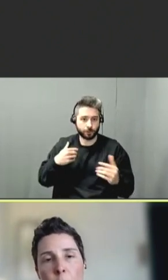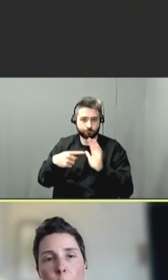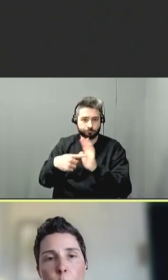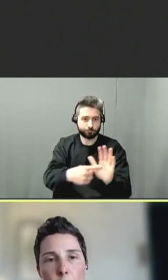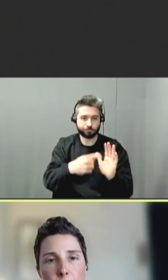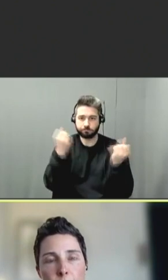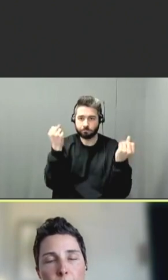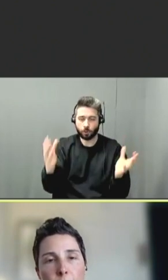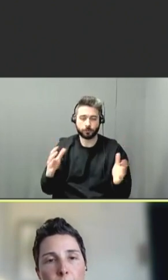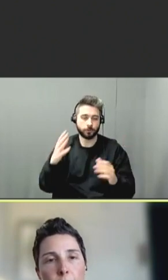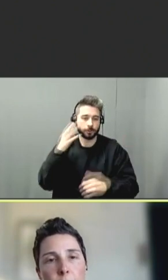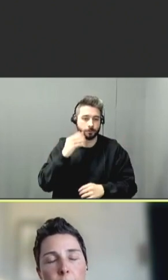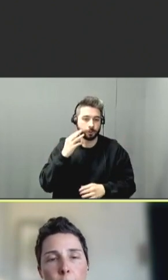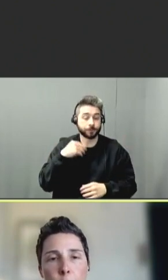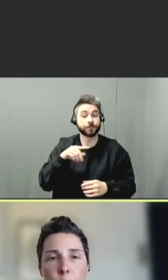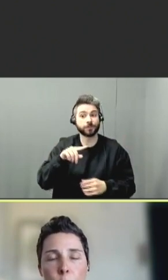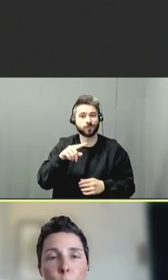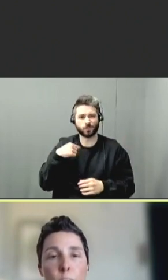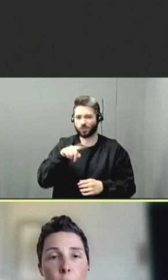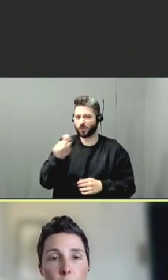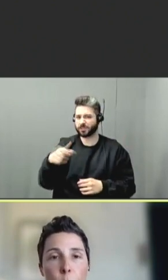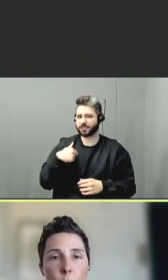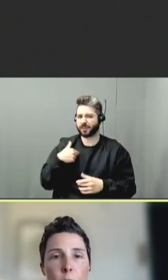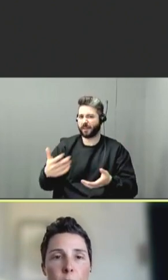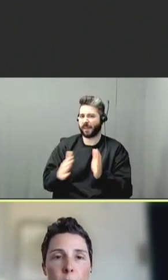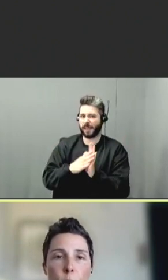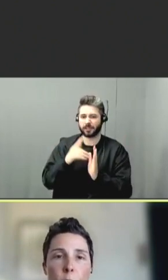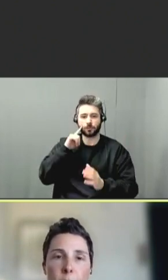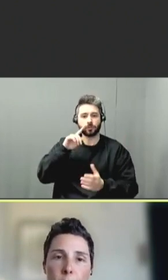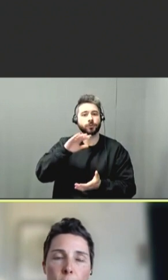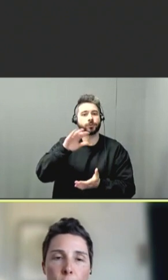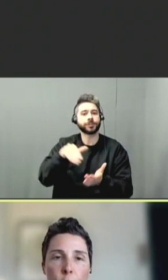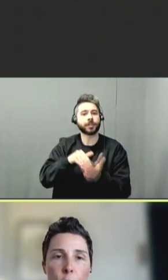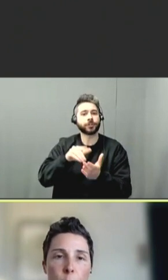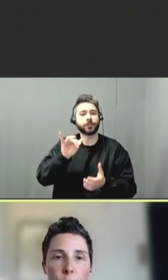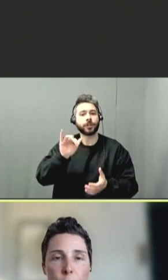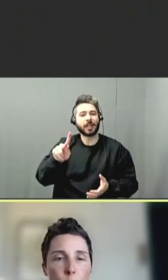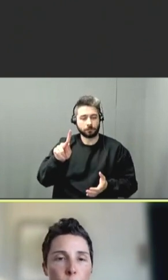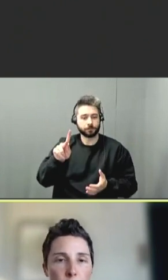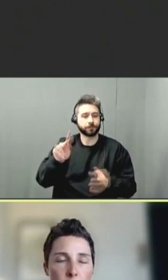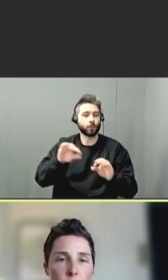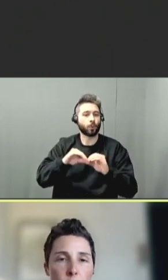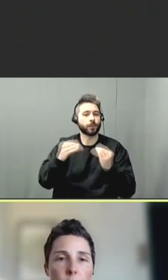The questions that I asked through CenterLink, which is the organization of LGBTQ+ centers,